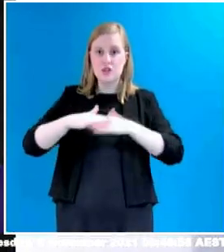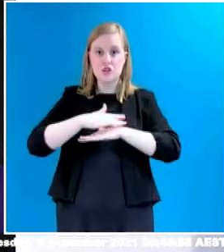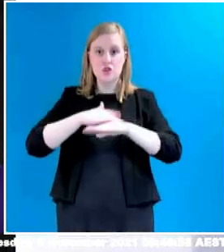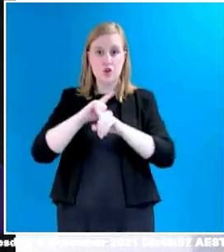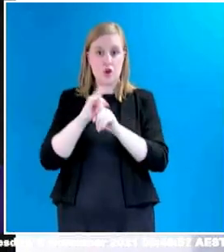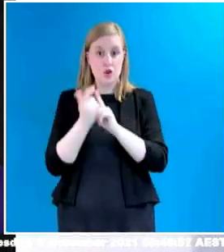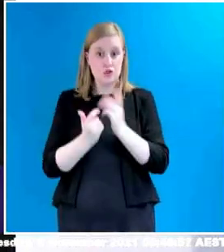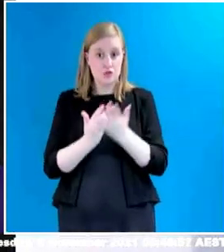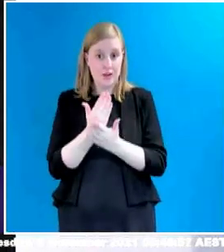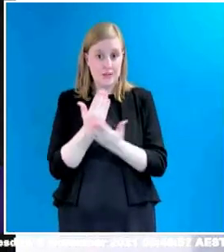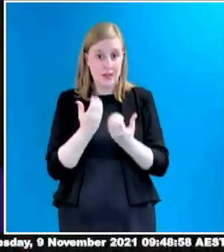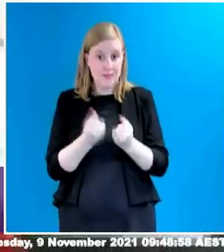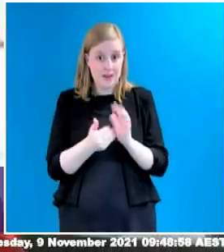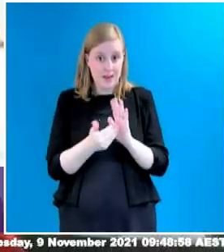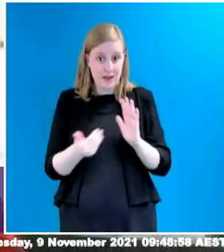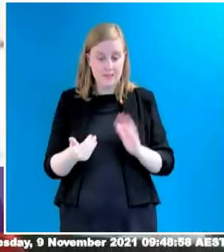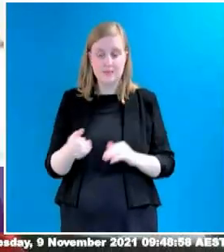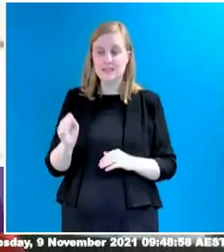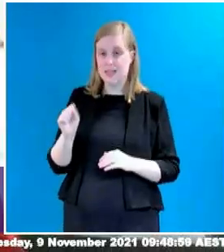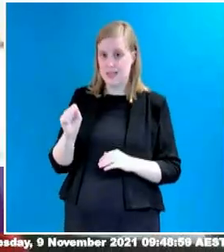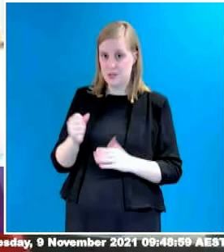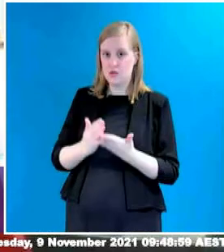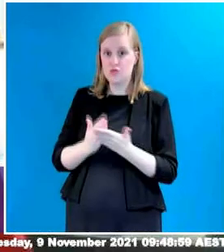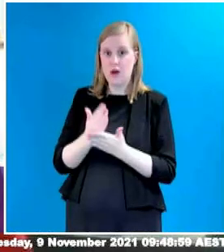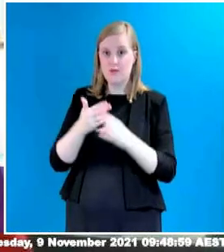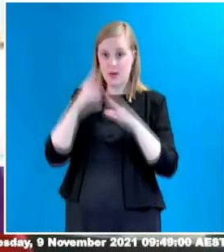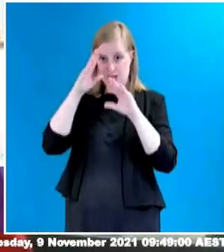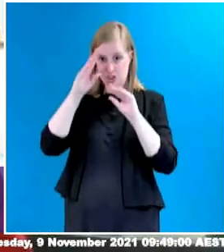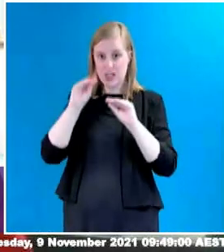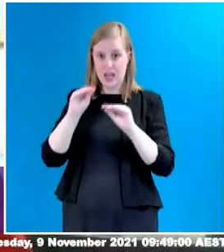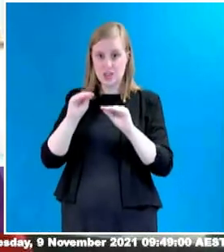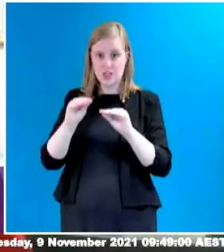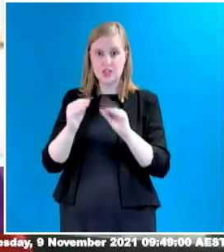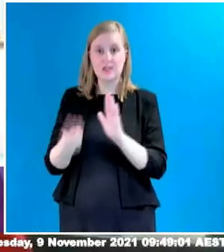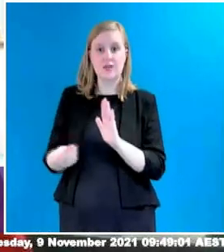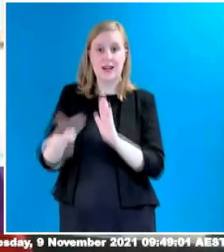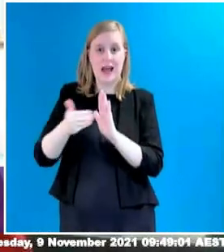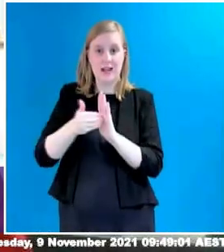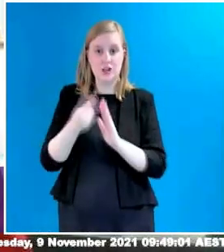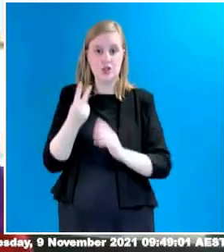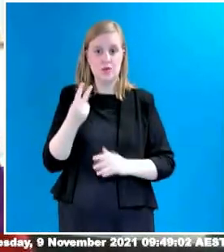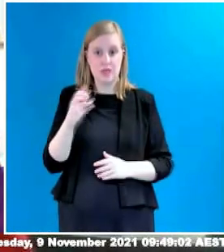The right to education was introduced in 2009, I think, and the right to work